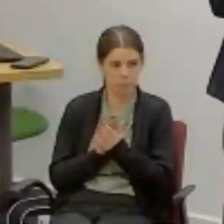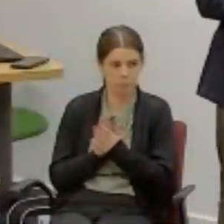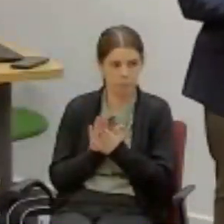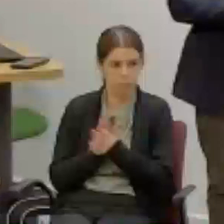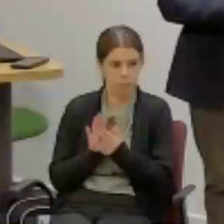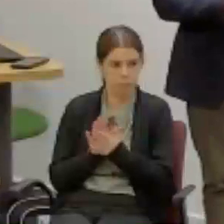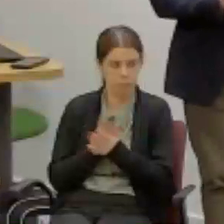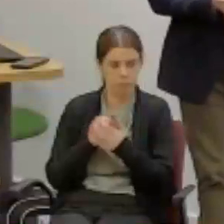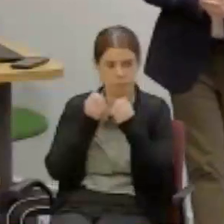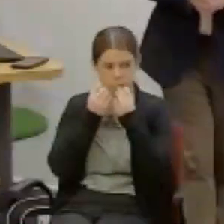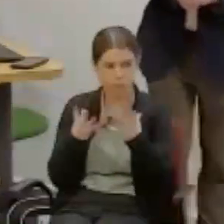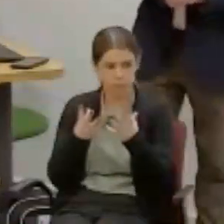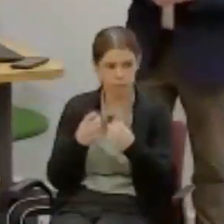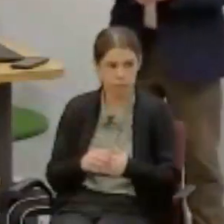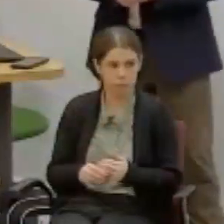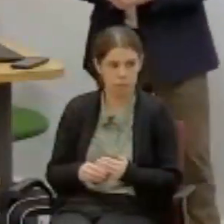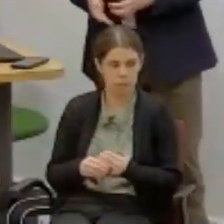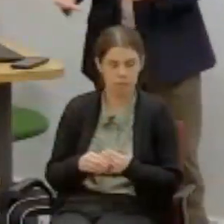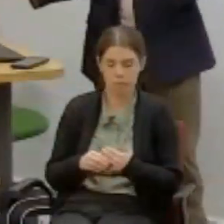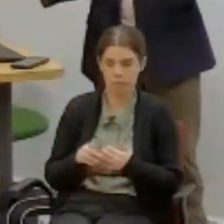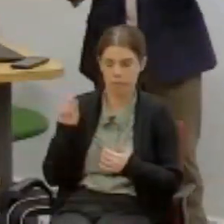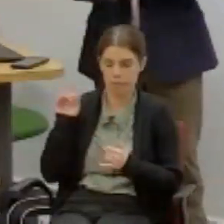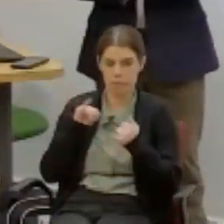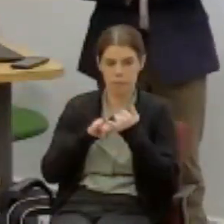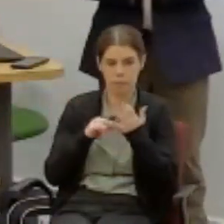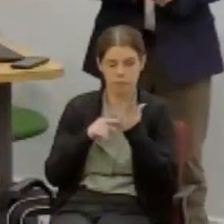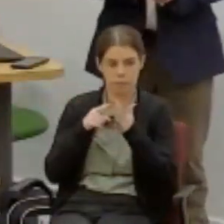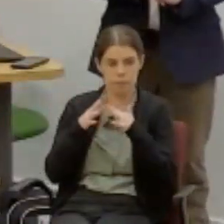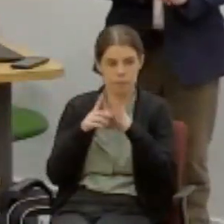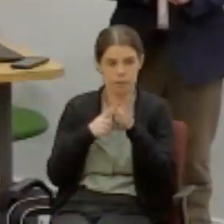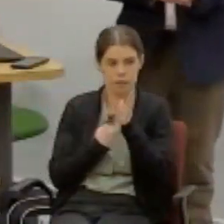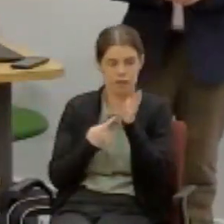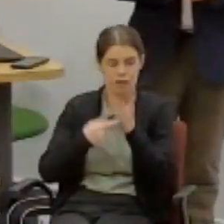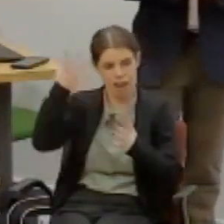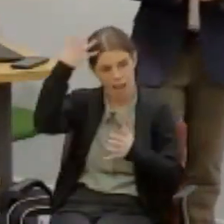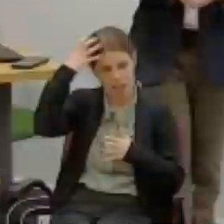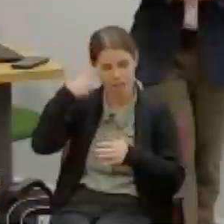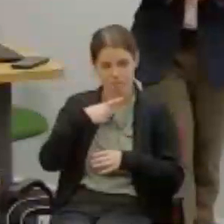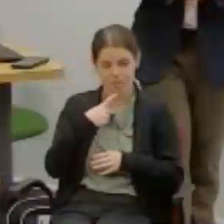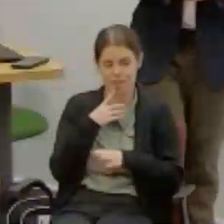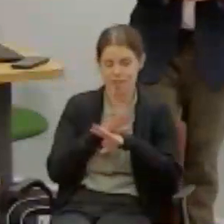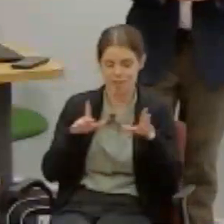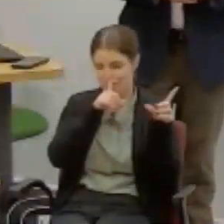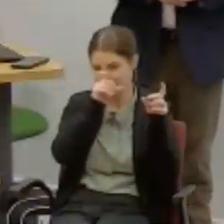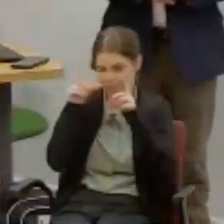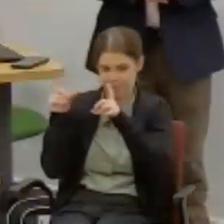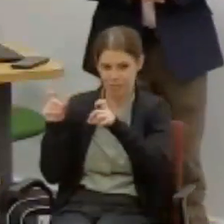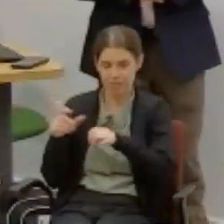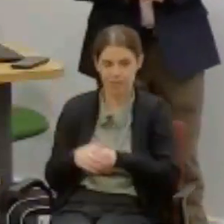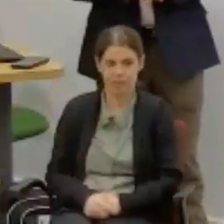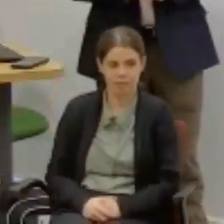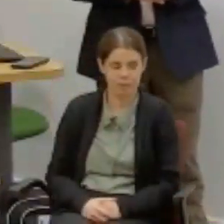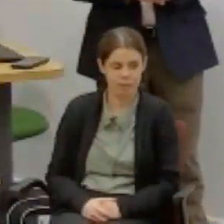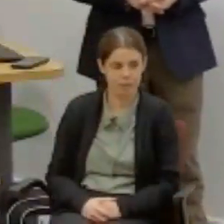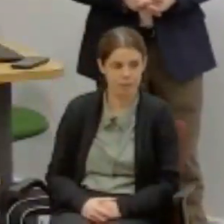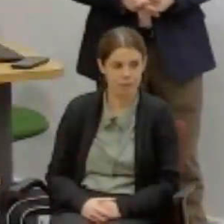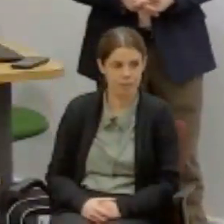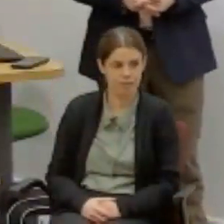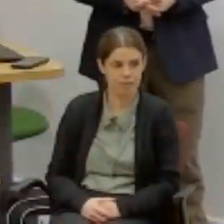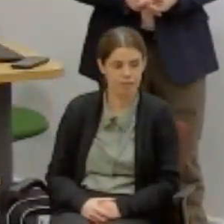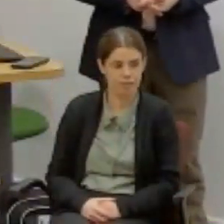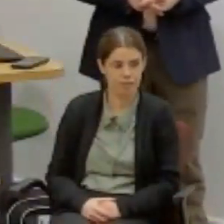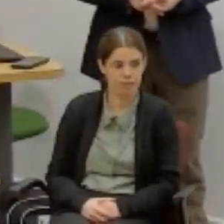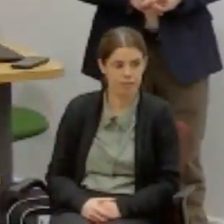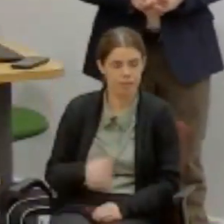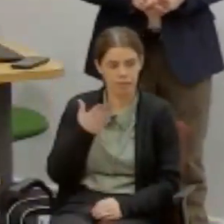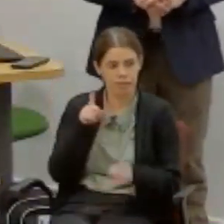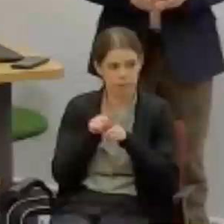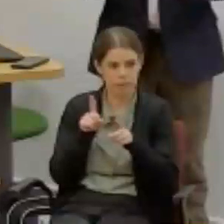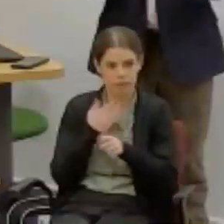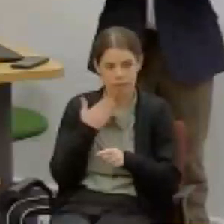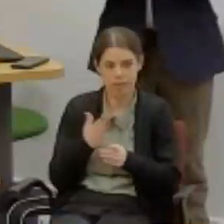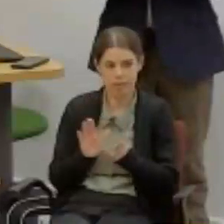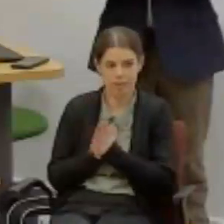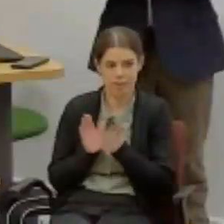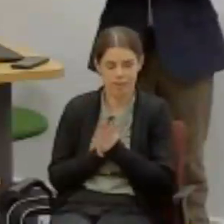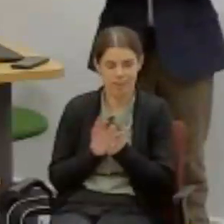end no photo please and please give me a warm applause for our British sign language.